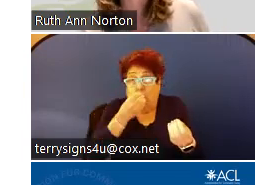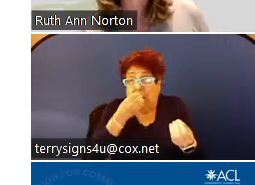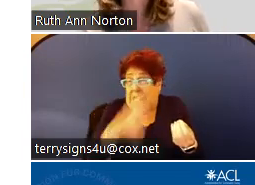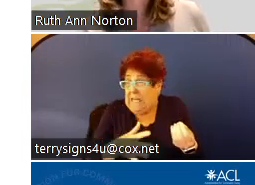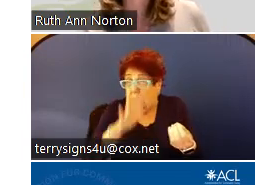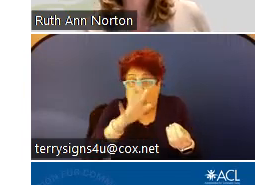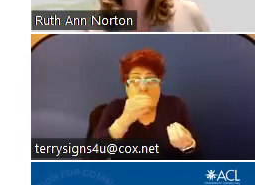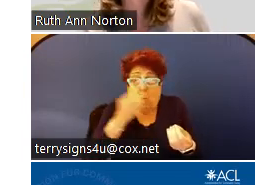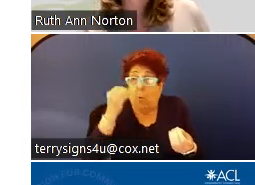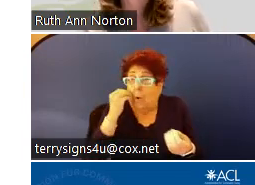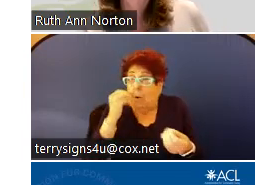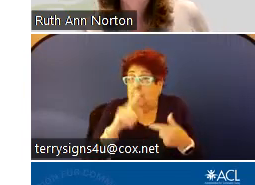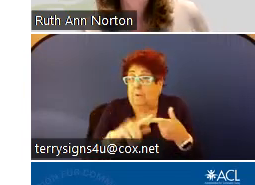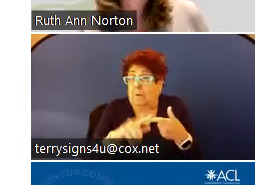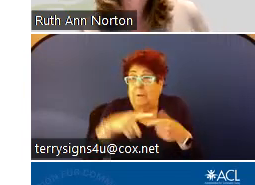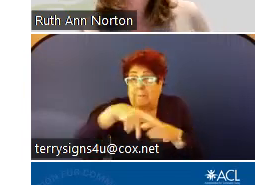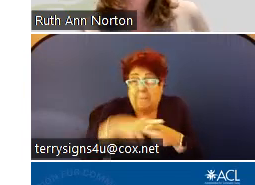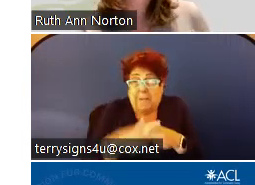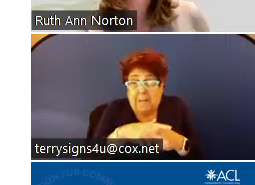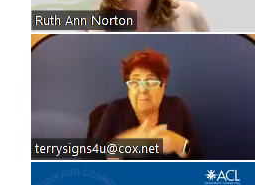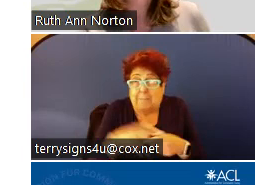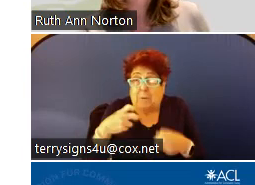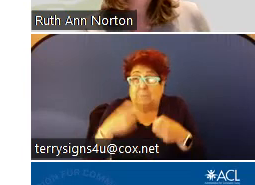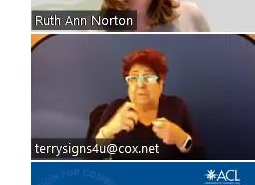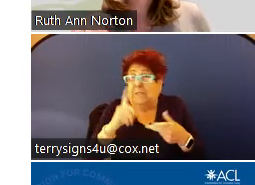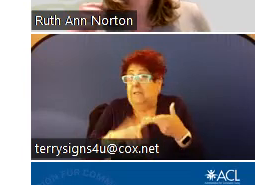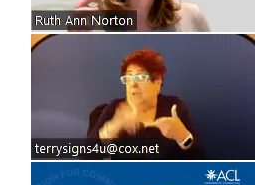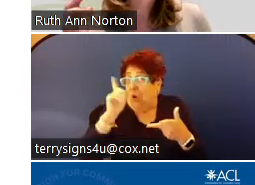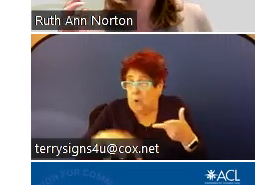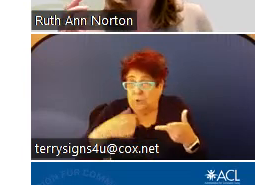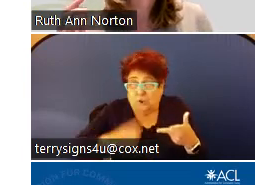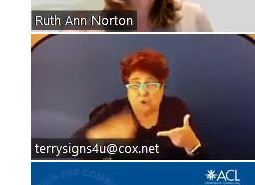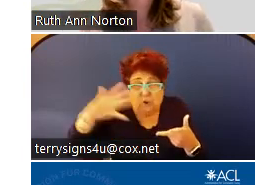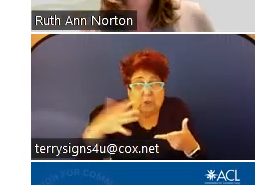and plumbing leaks, could not take a shower in her home, had to live on the third floor